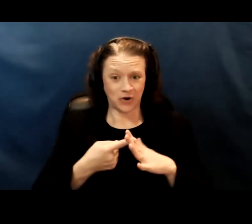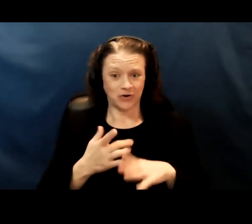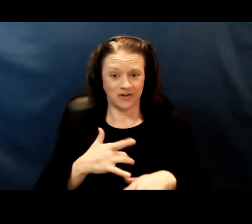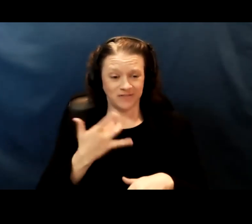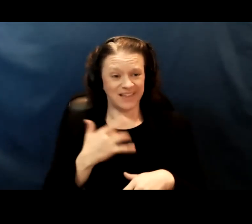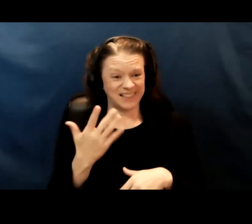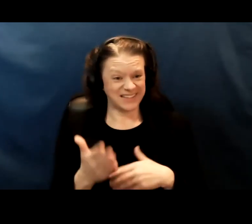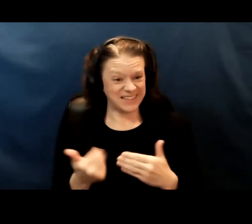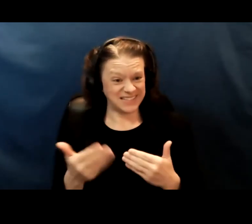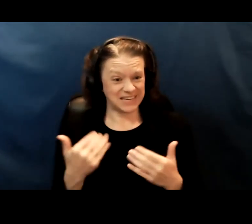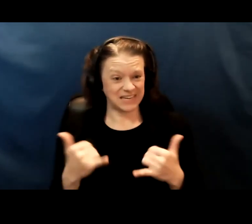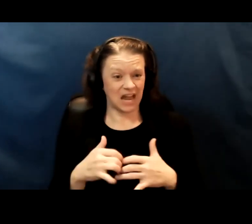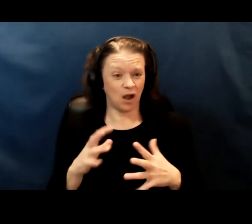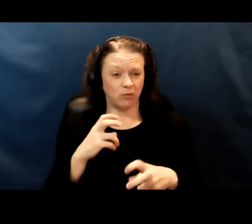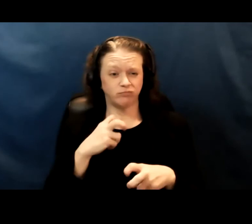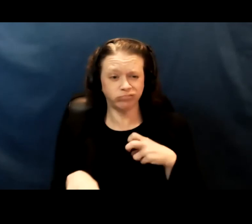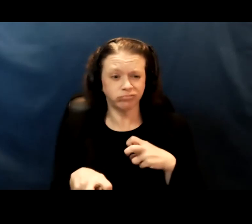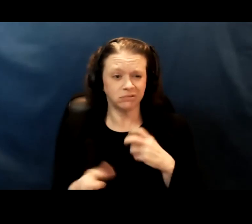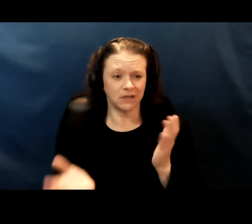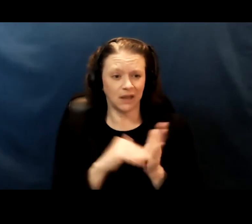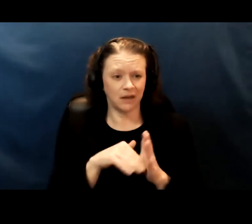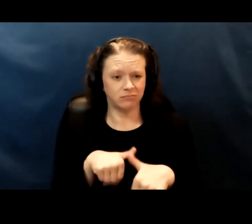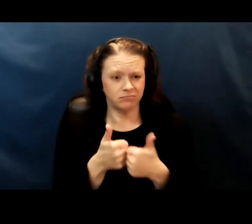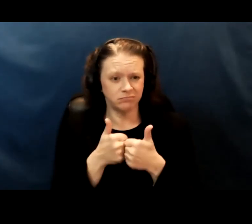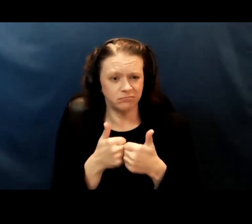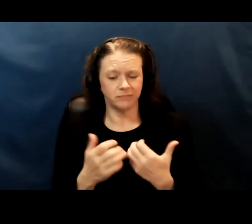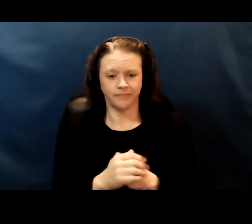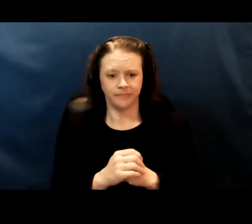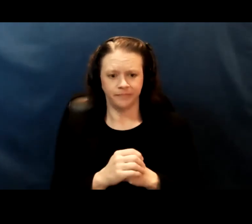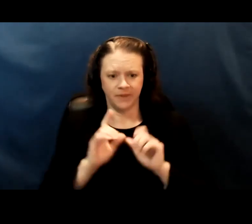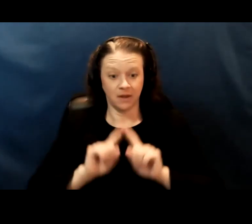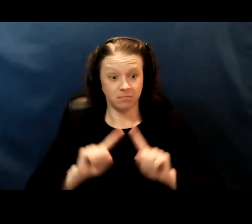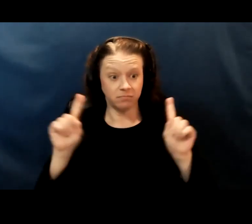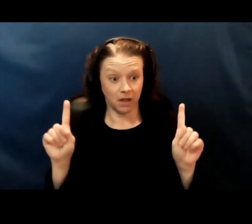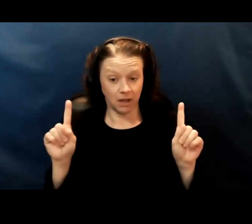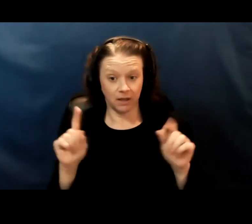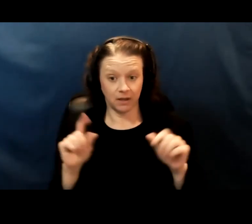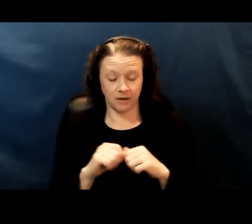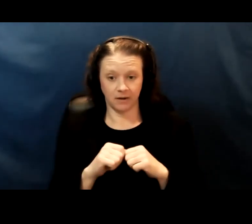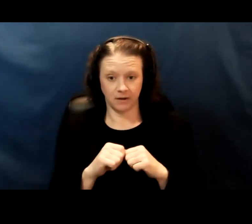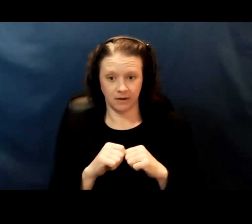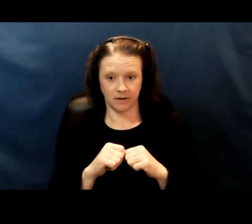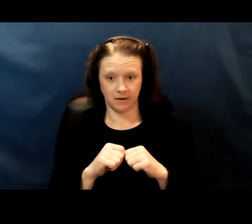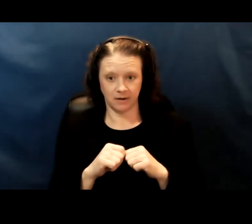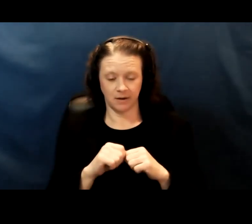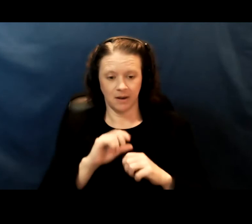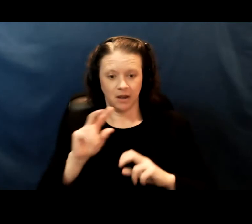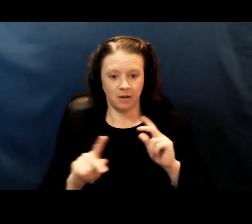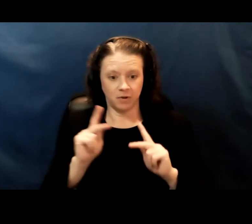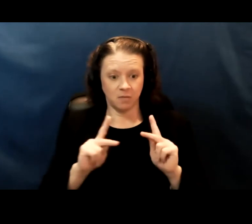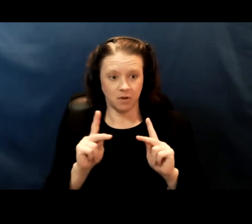were starting to feel easy, you know. But people are figuring it out. And you know,